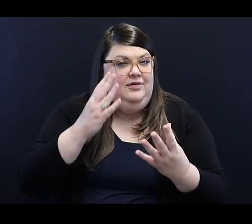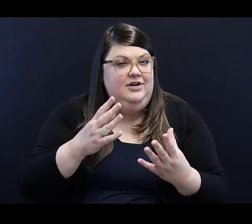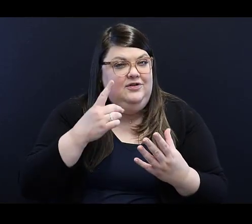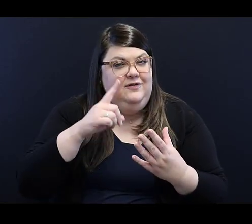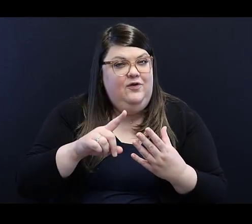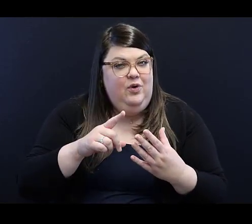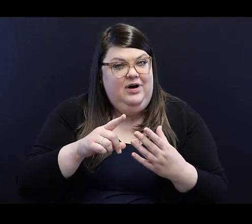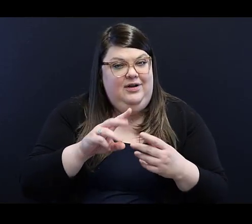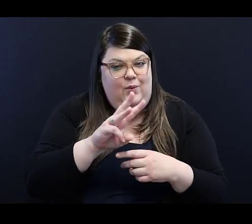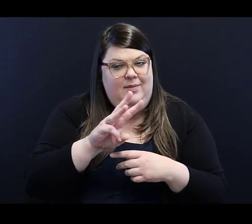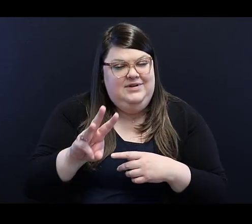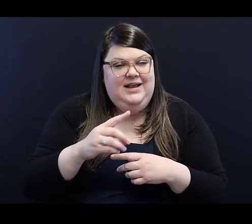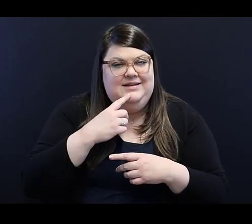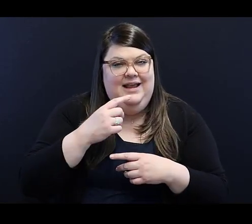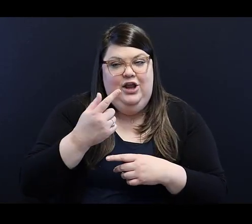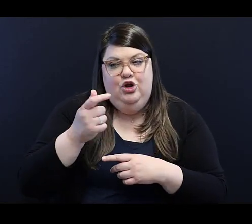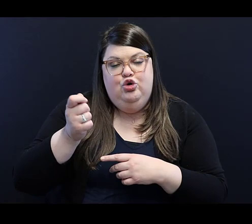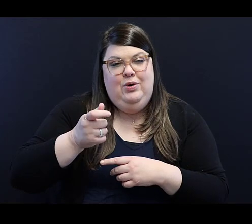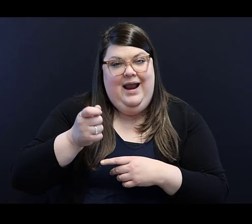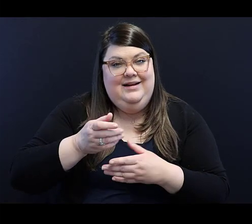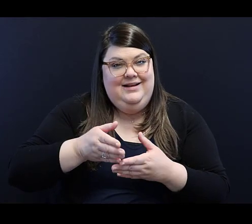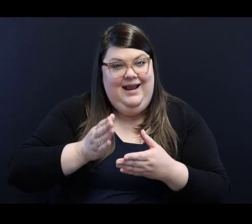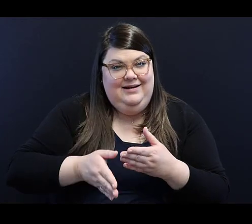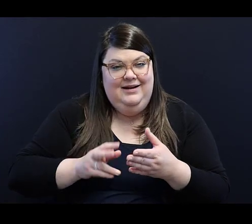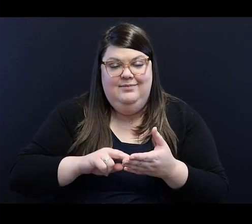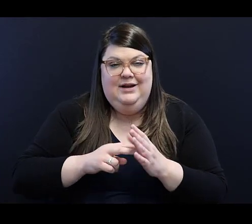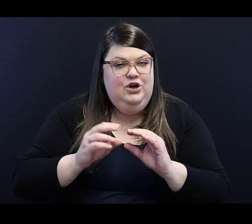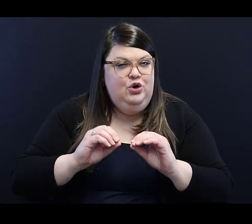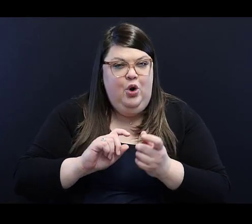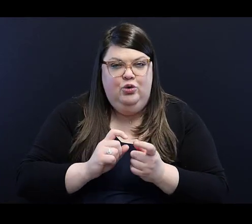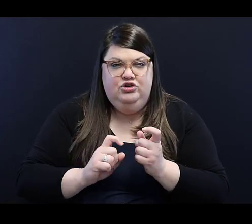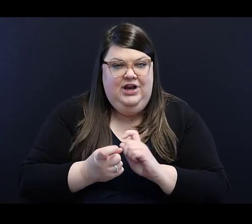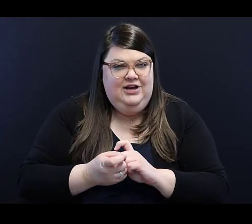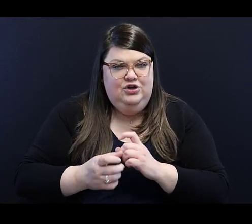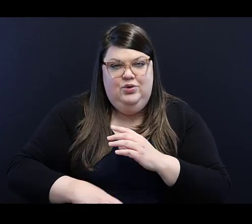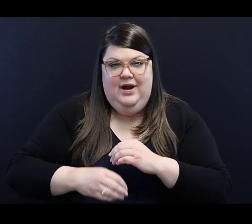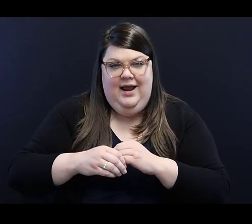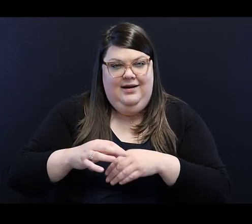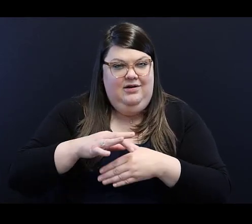and there will be no changes or new content added to the website should be prepared in coordination